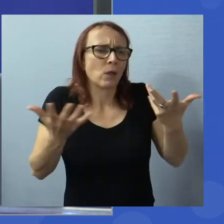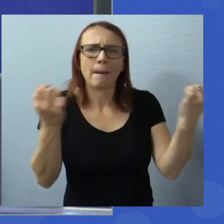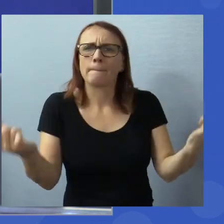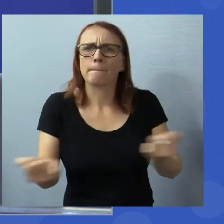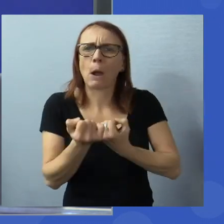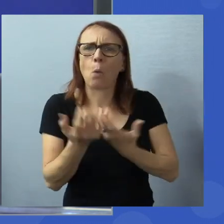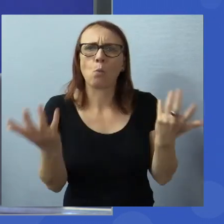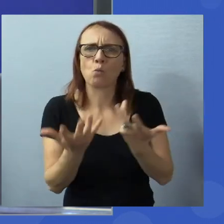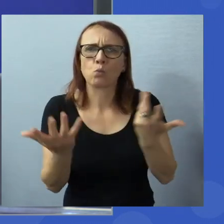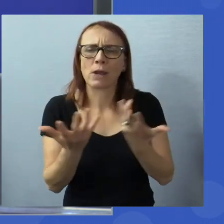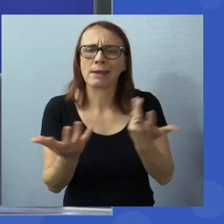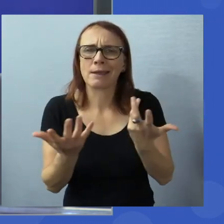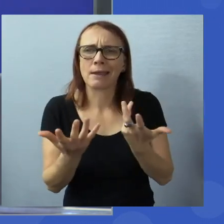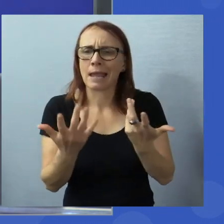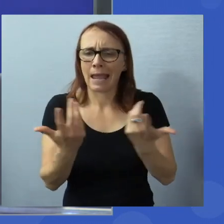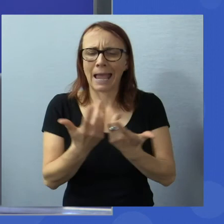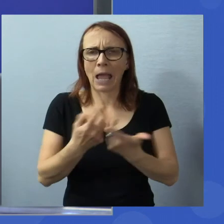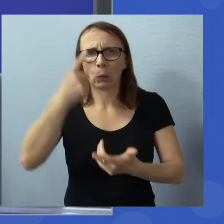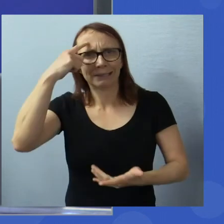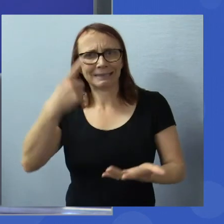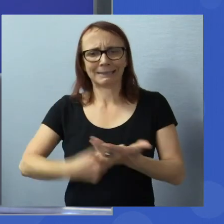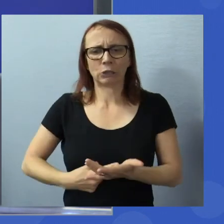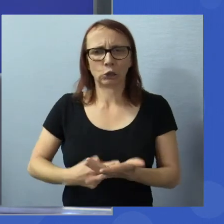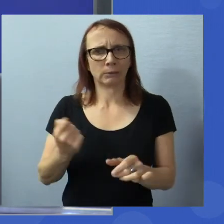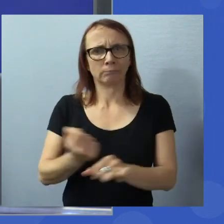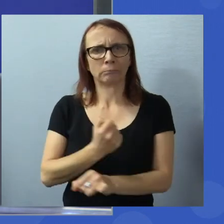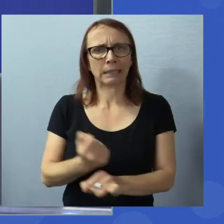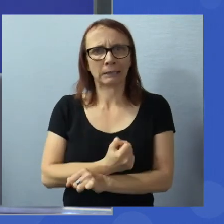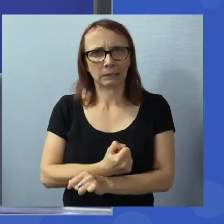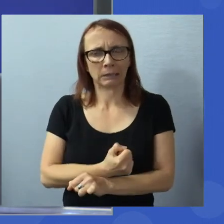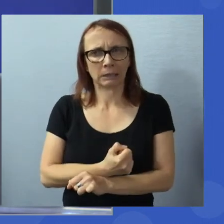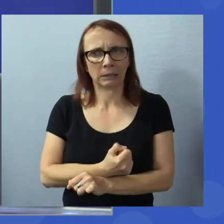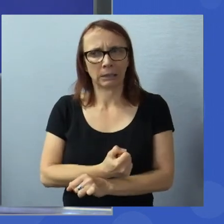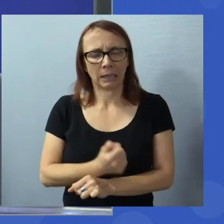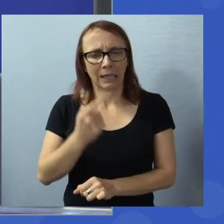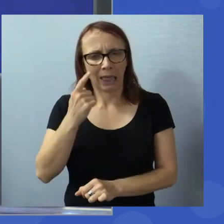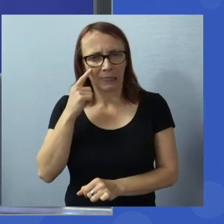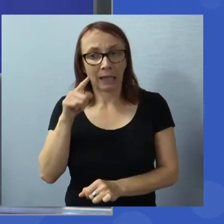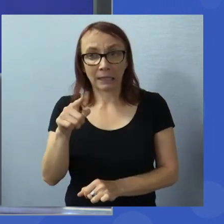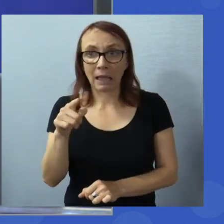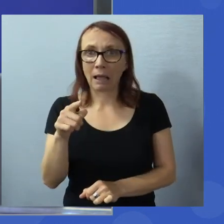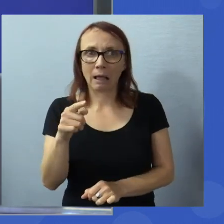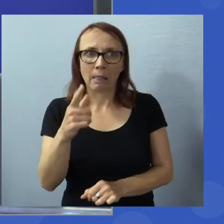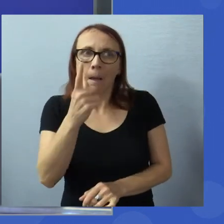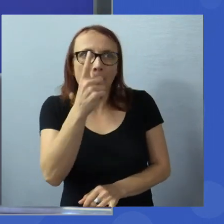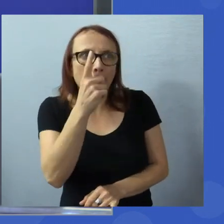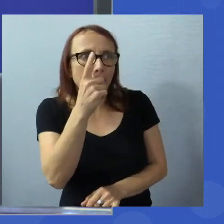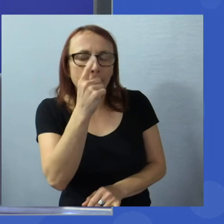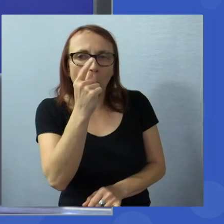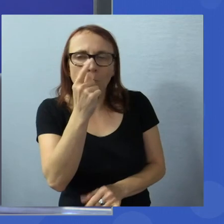it's evolved and how decisions are taken about them and and essentially that kind of affordability thing about Scotland where do we use our resources at the